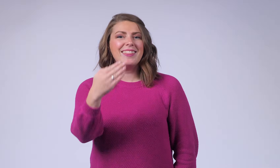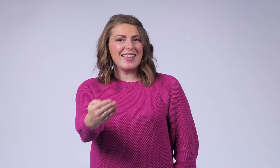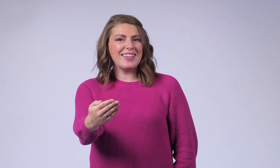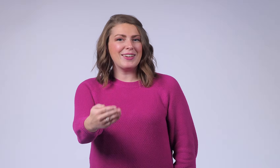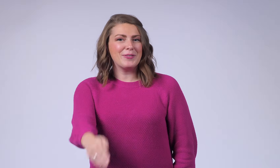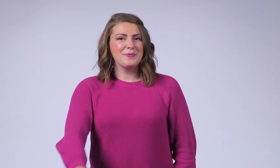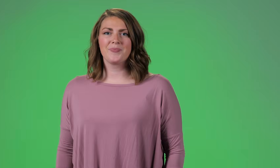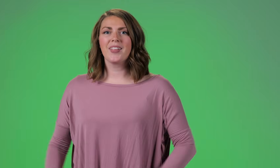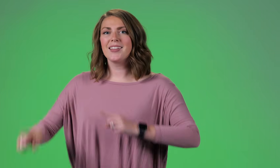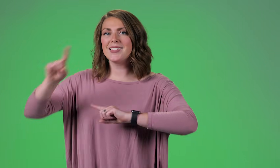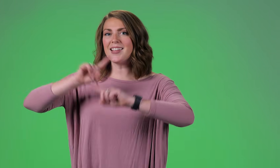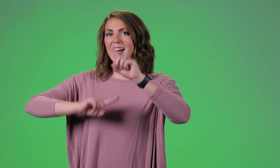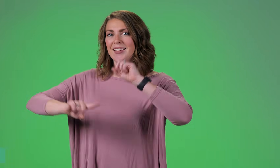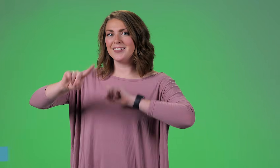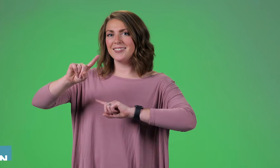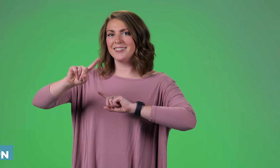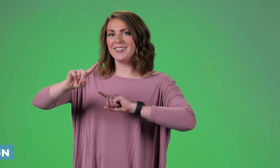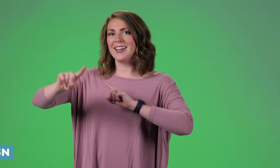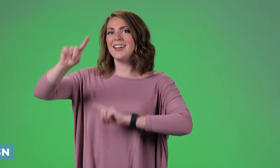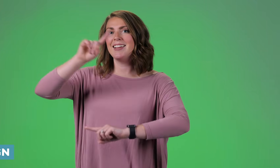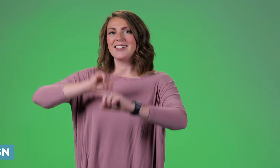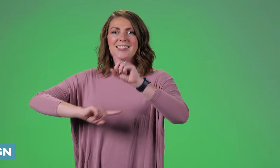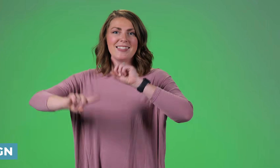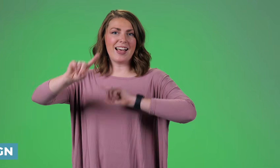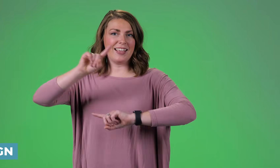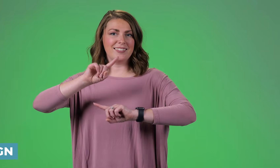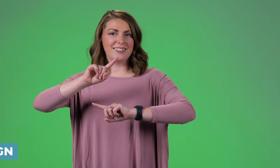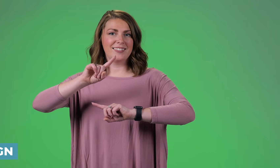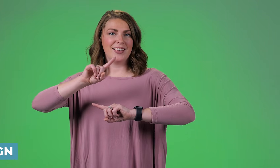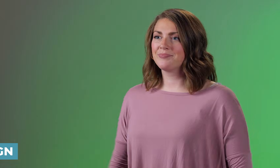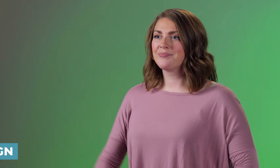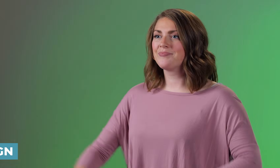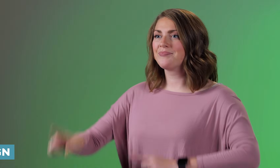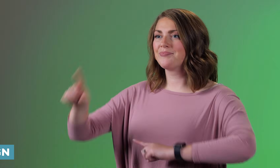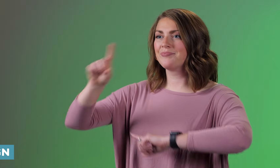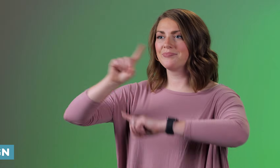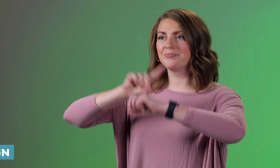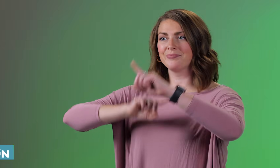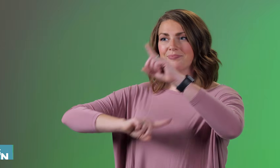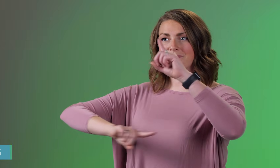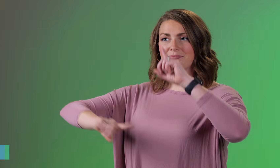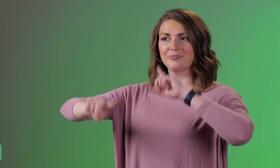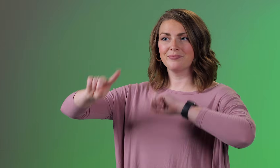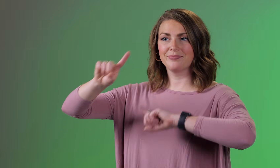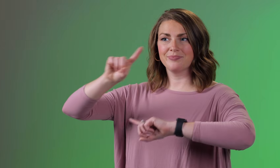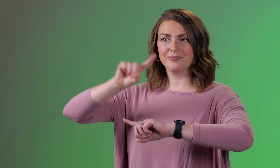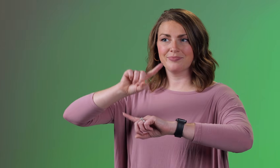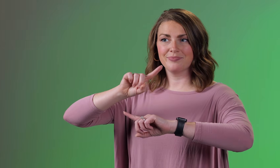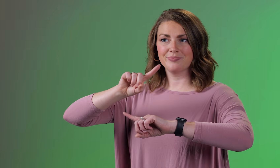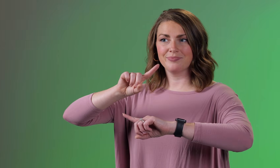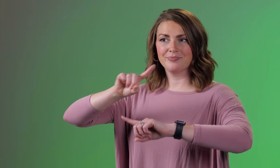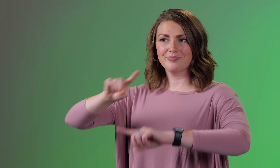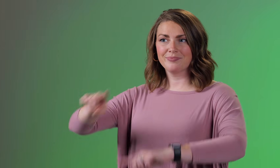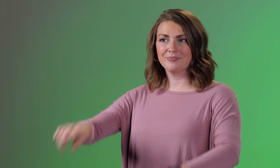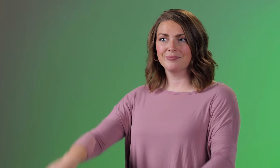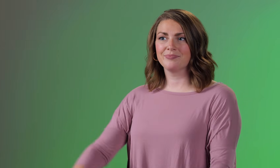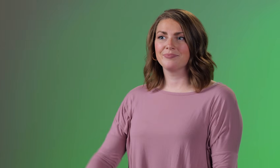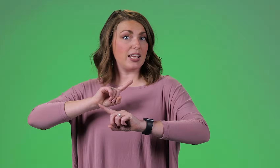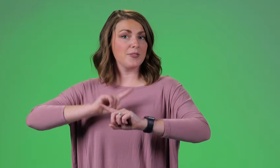'thank you.' 'Sign, sign,' your hands are moving in towards yourself referencing like you're signing